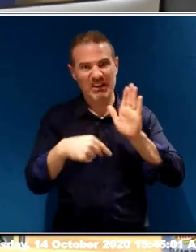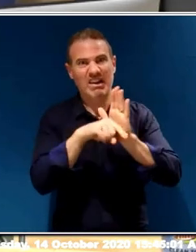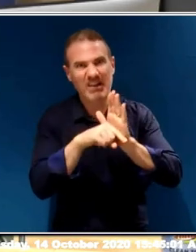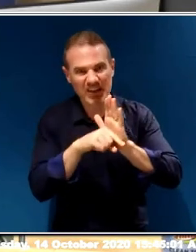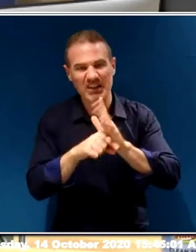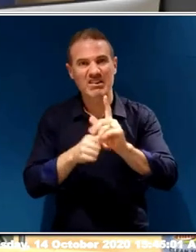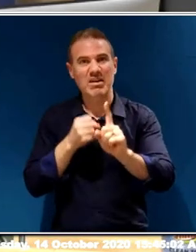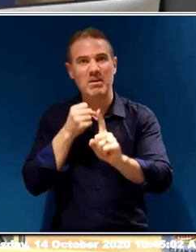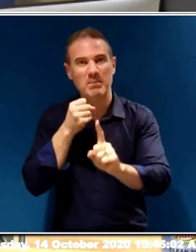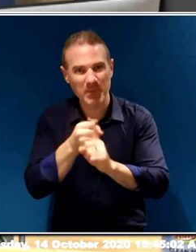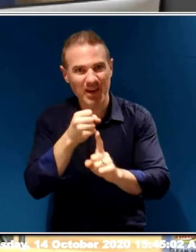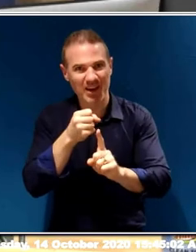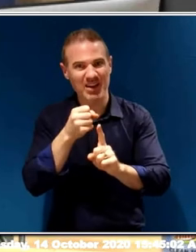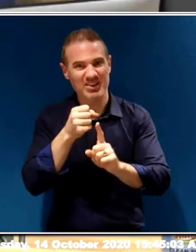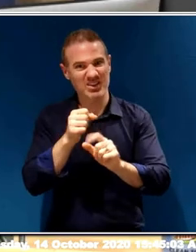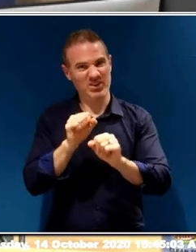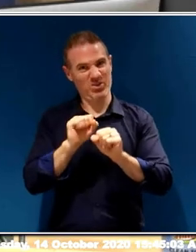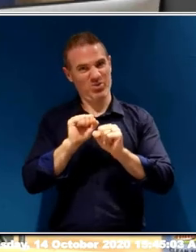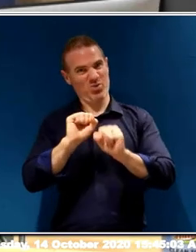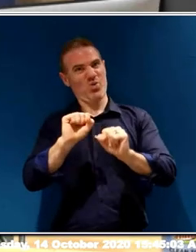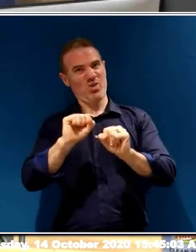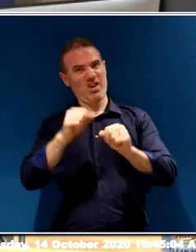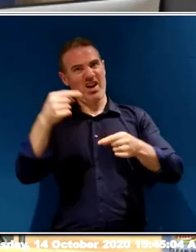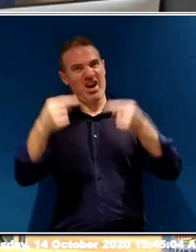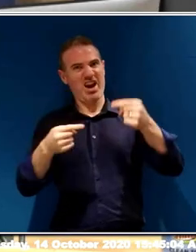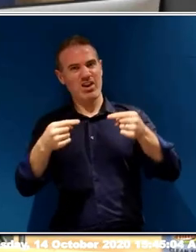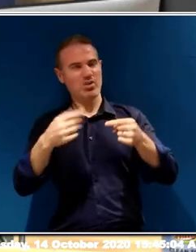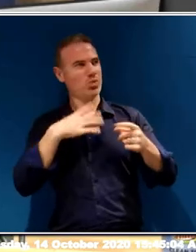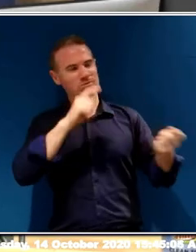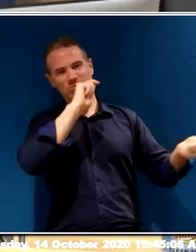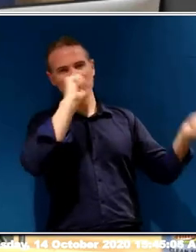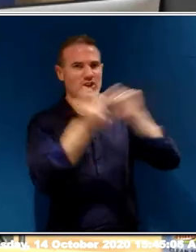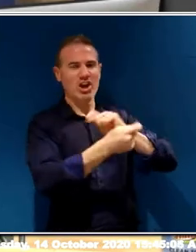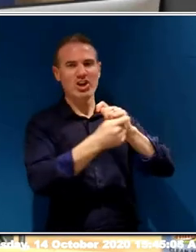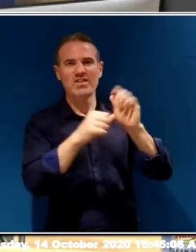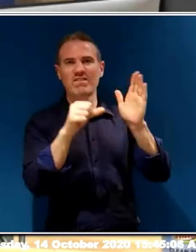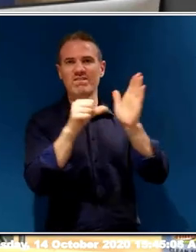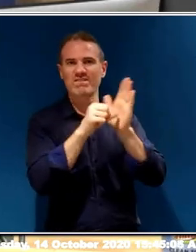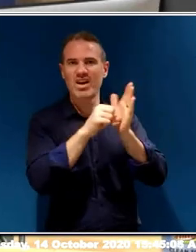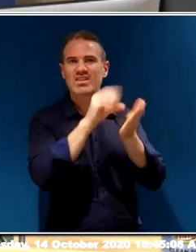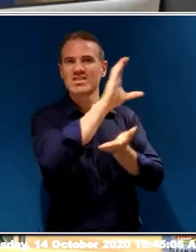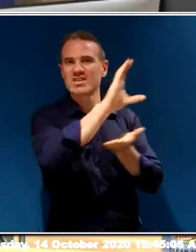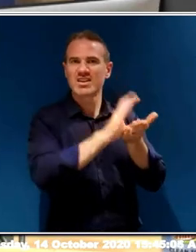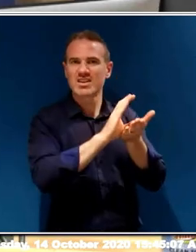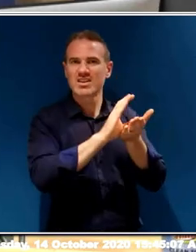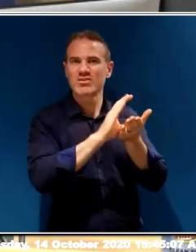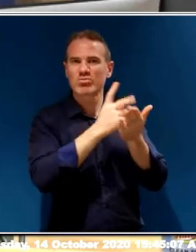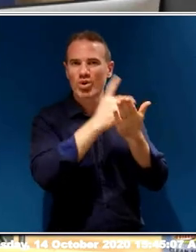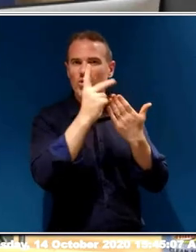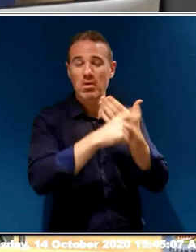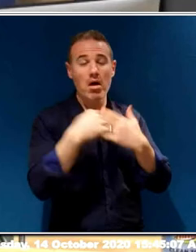a different style of funding. I understand completely the deficit model, the unattractive side